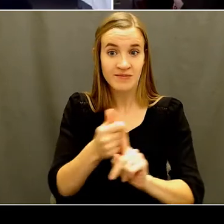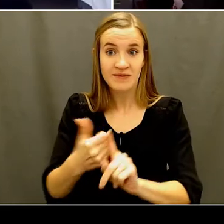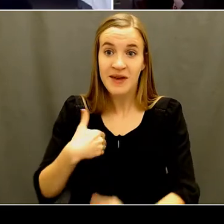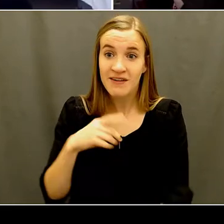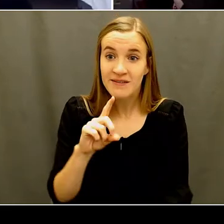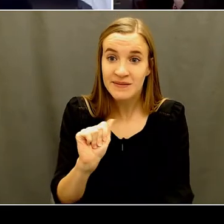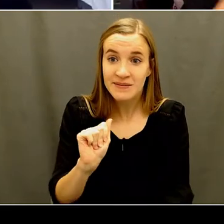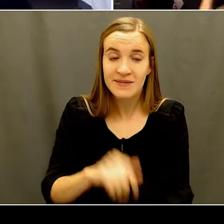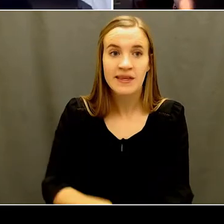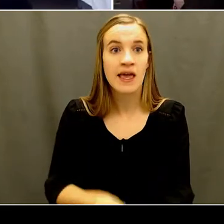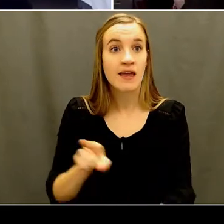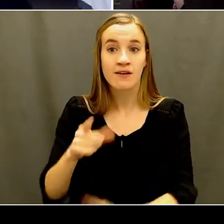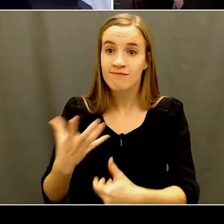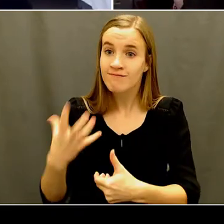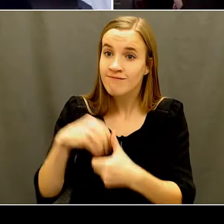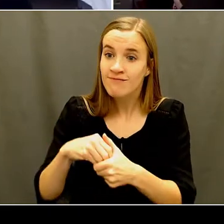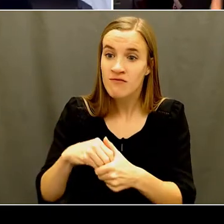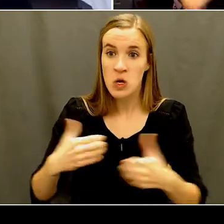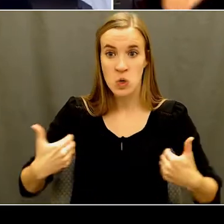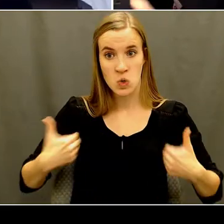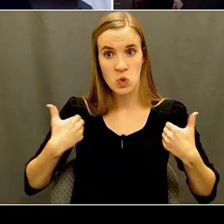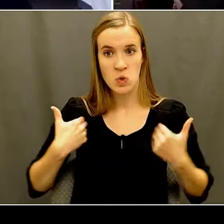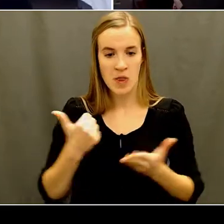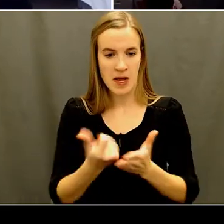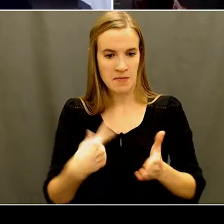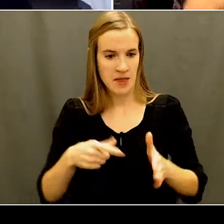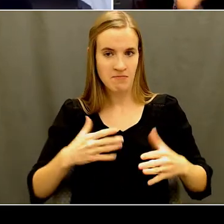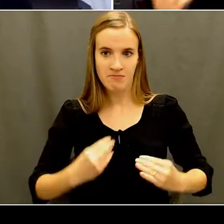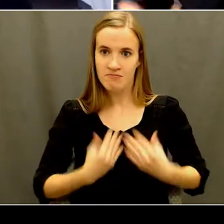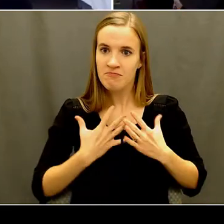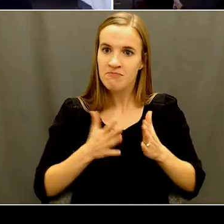and youth involvement and getting that movement going and getting them excited